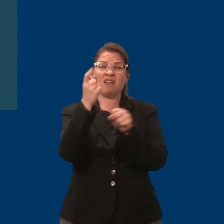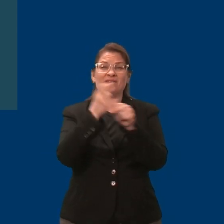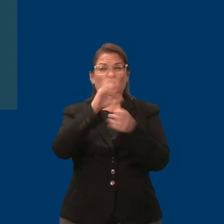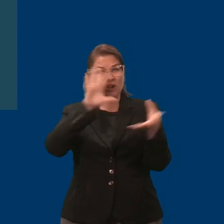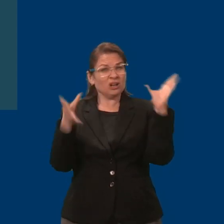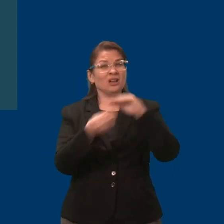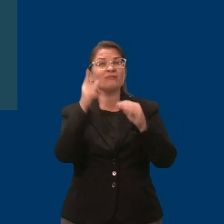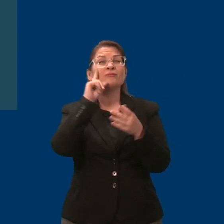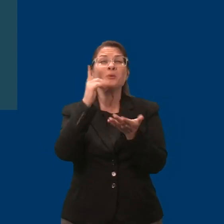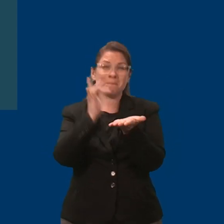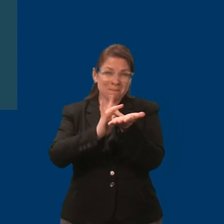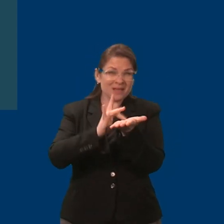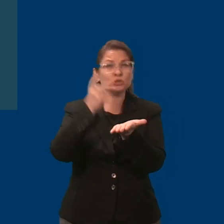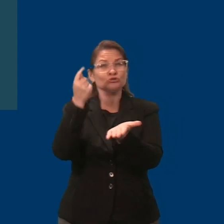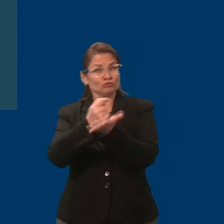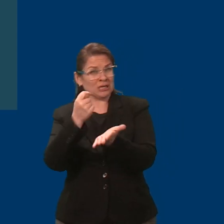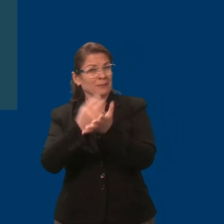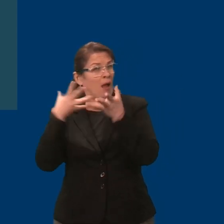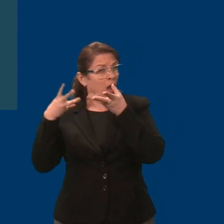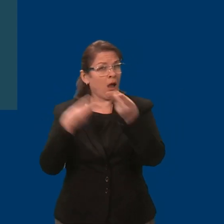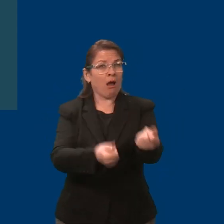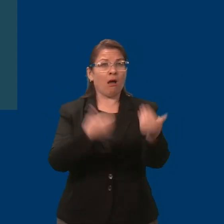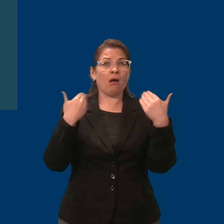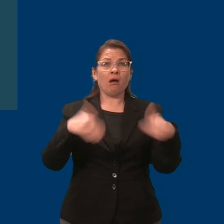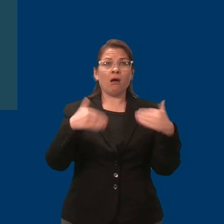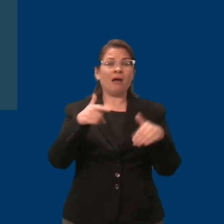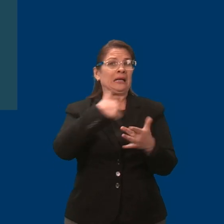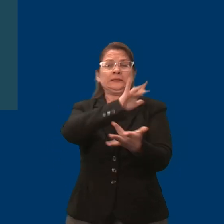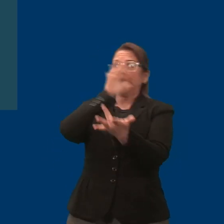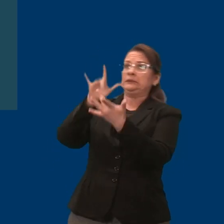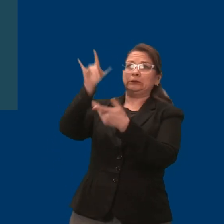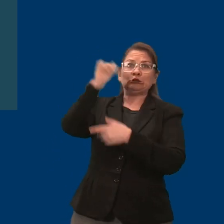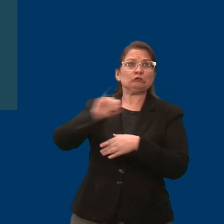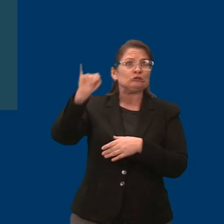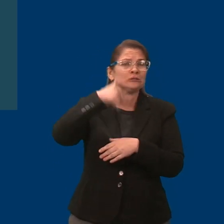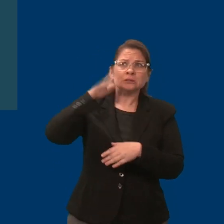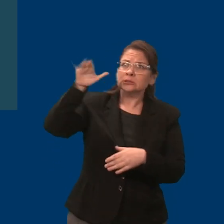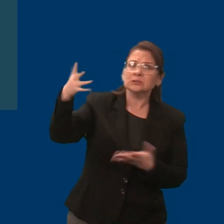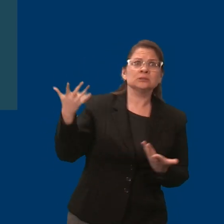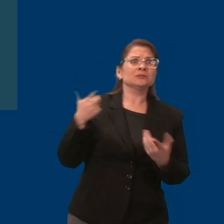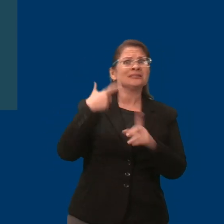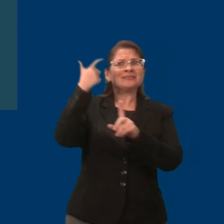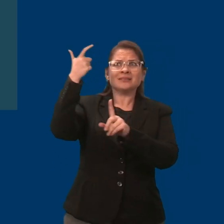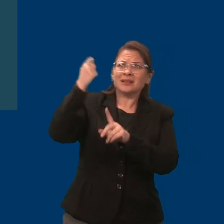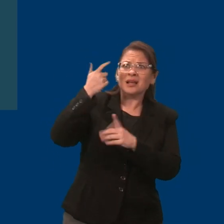immediately, and also look into applying for medical assistance. They told us the life-saving treatment